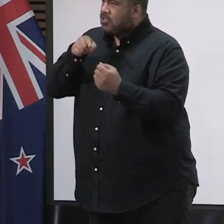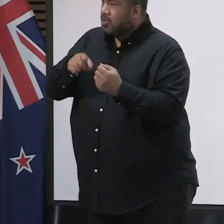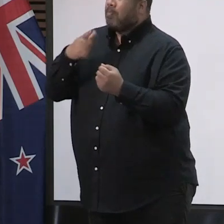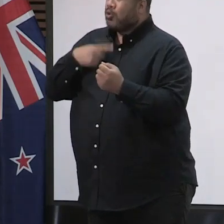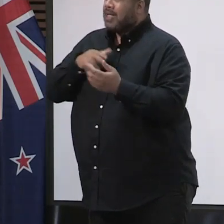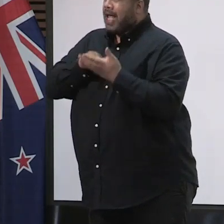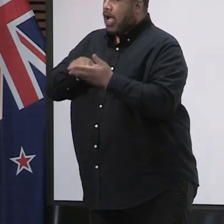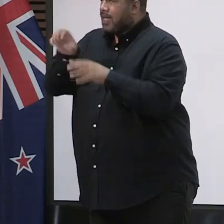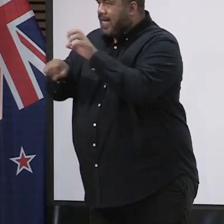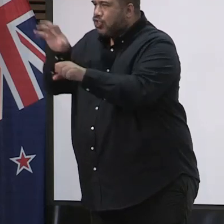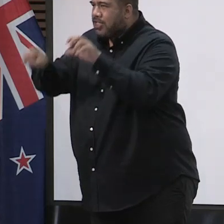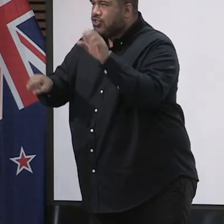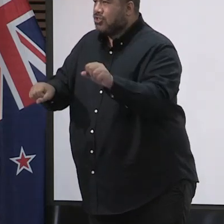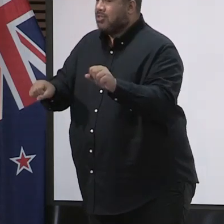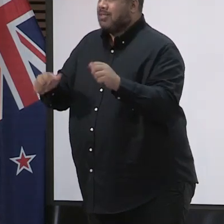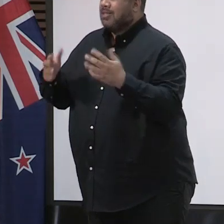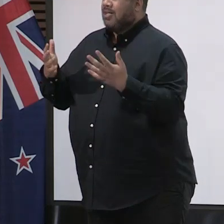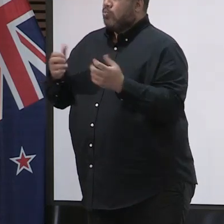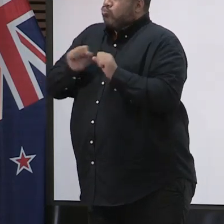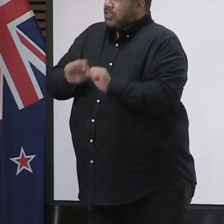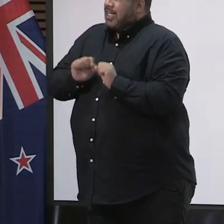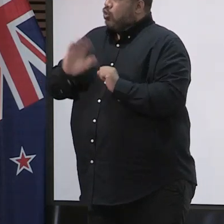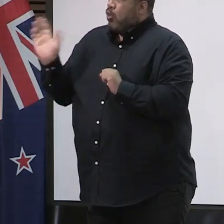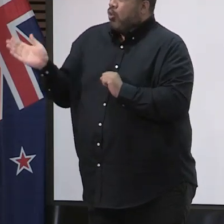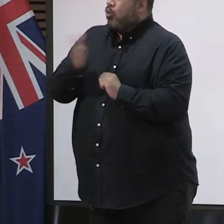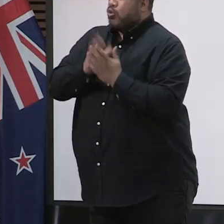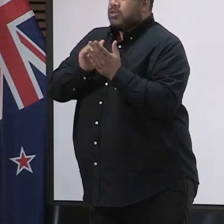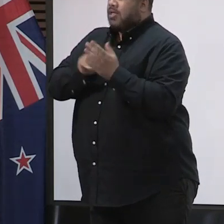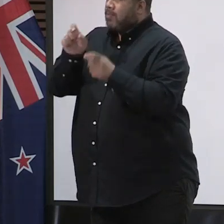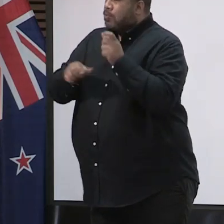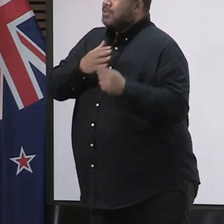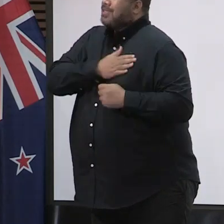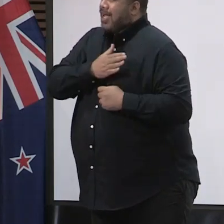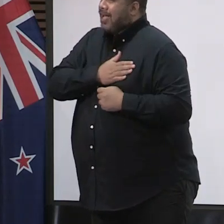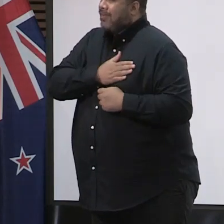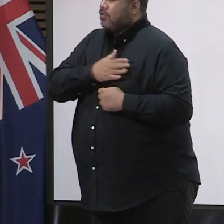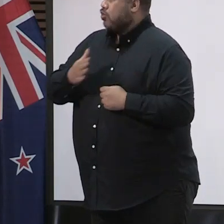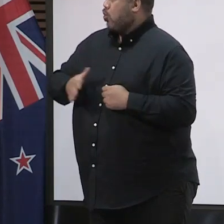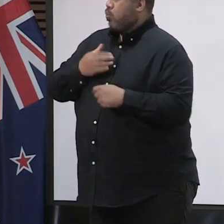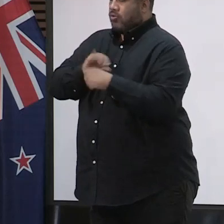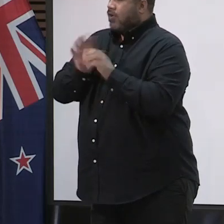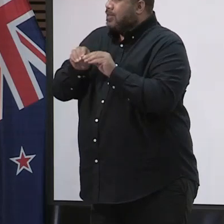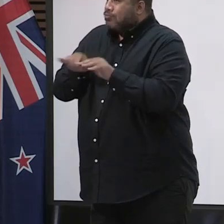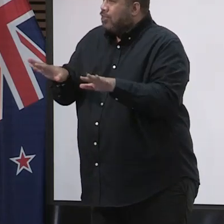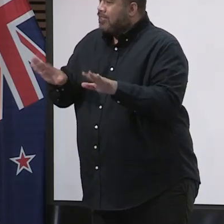them, the whole purpose of keeping that information is to ensure we can do that quickly.